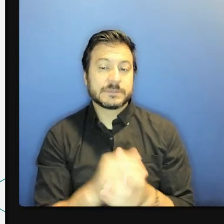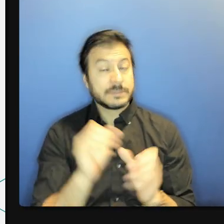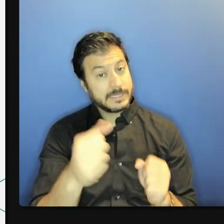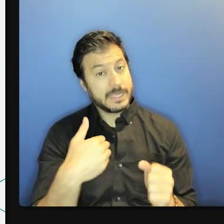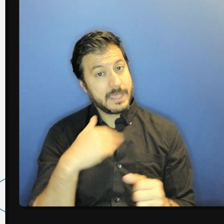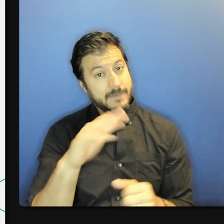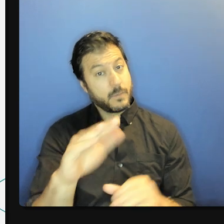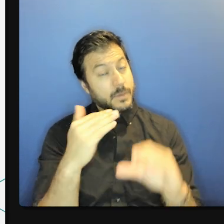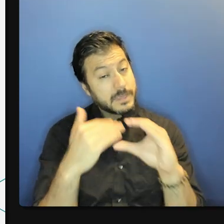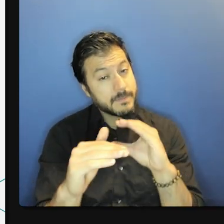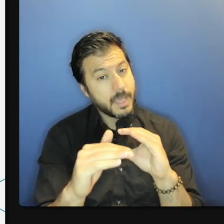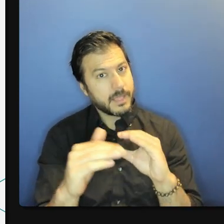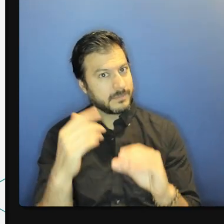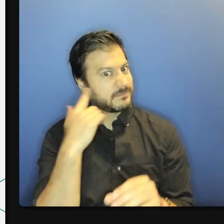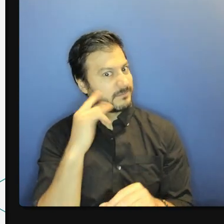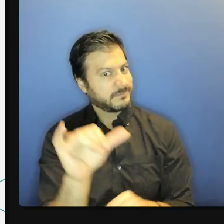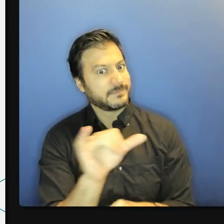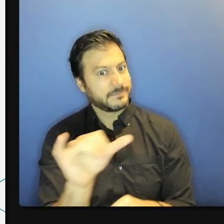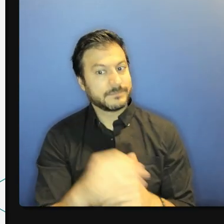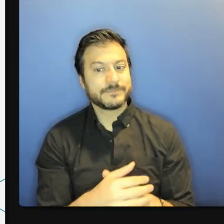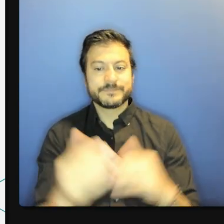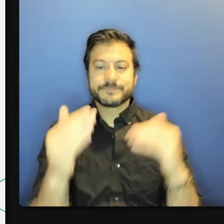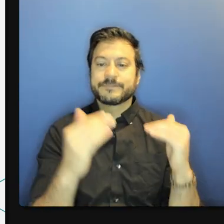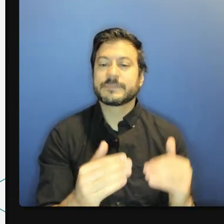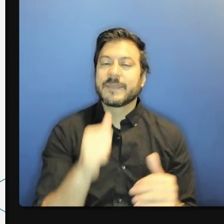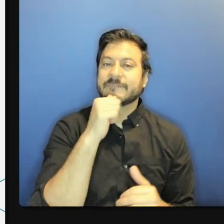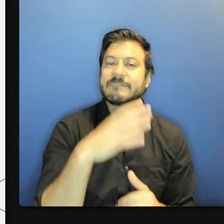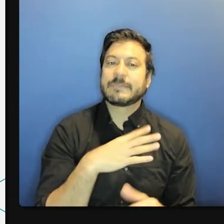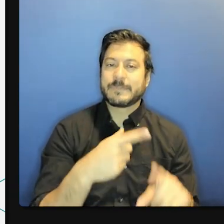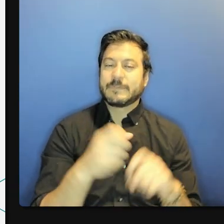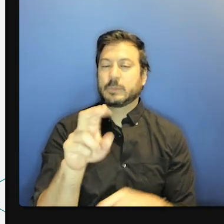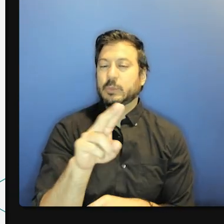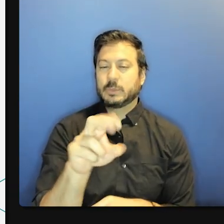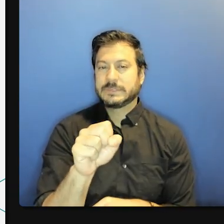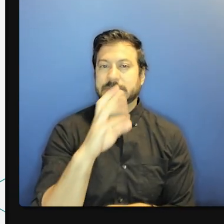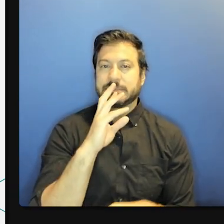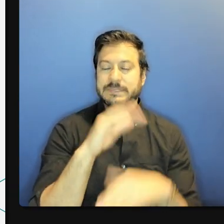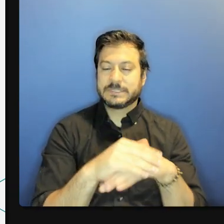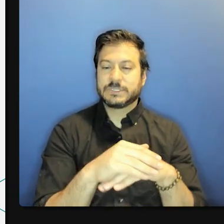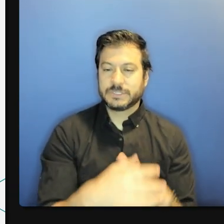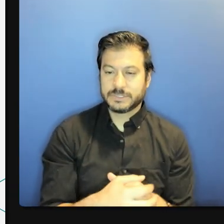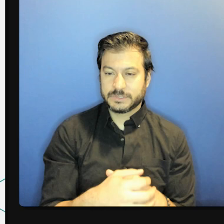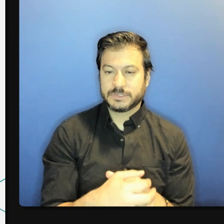Can I have your email? And here is a female from the US speaking English.